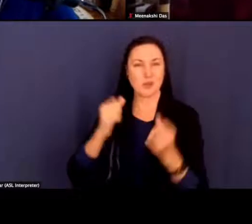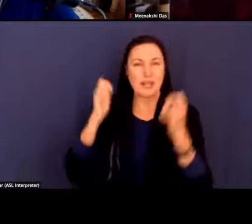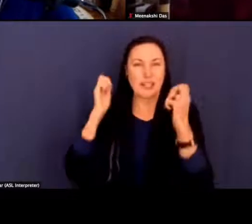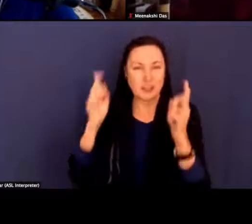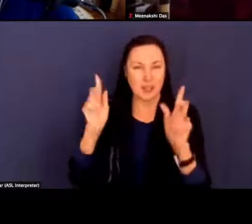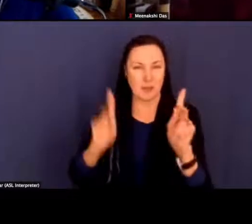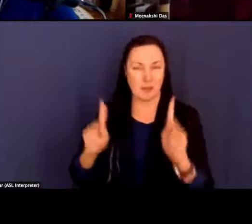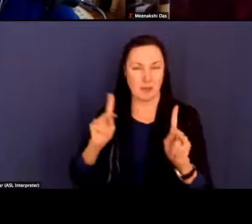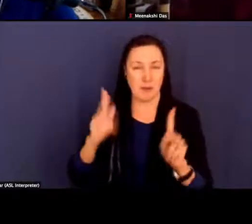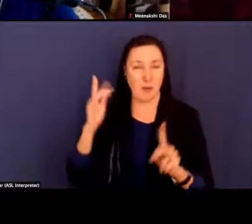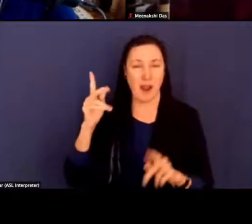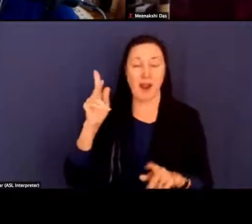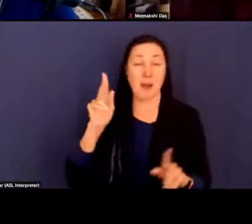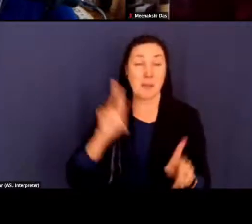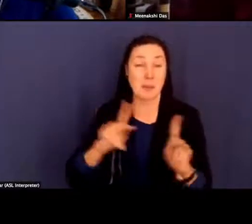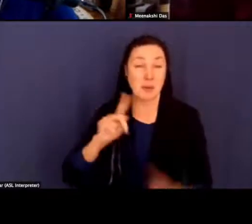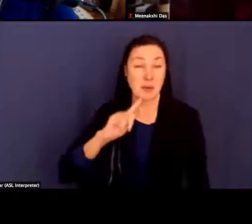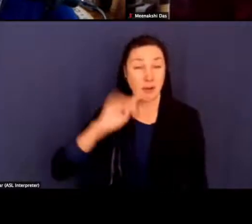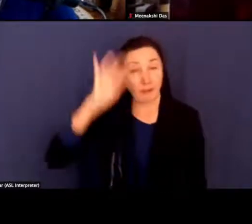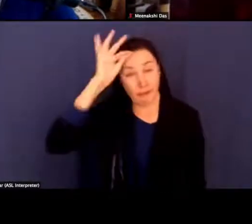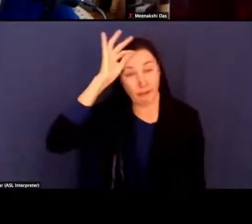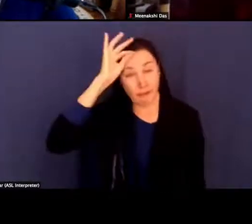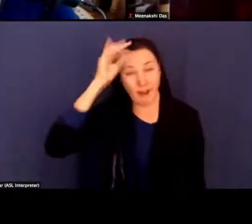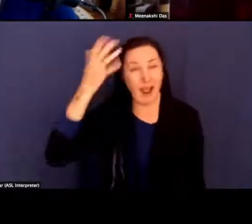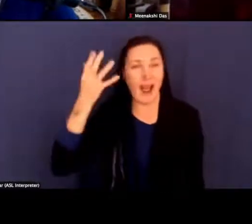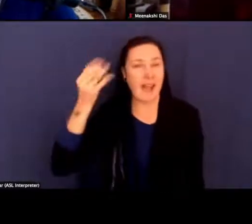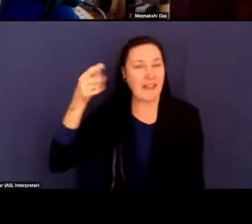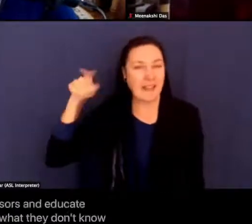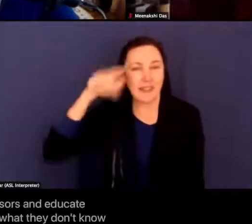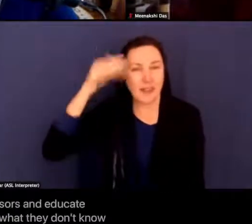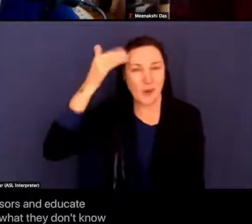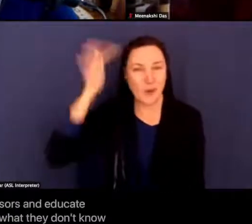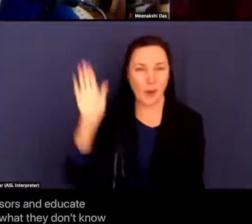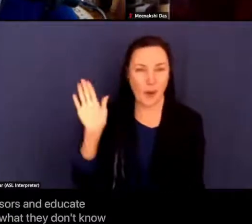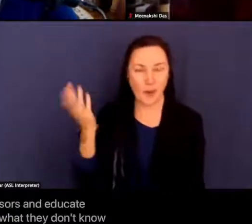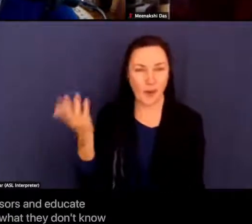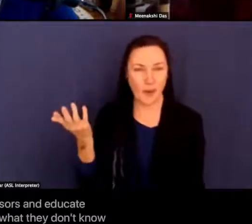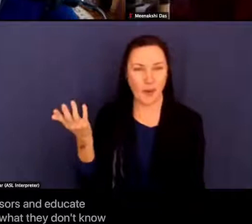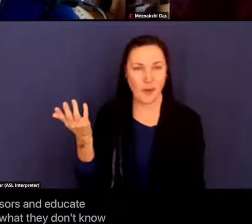don't know and I'm sorry to hear about for instance Jesse's experience where professors